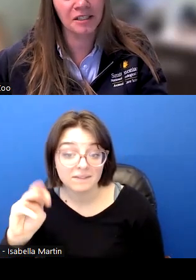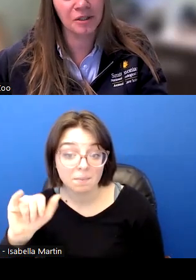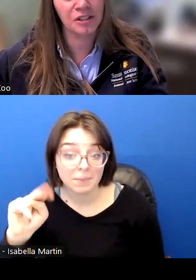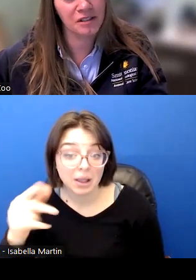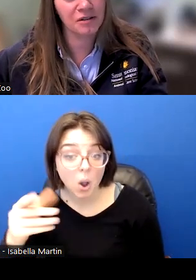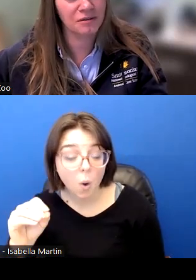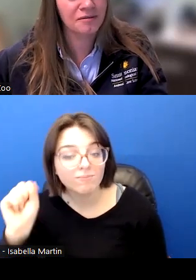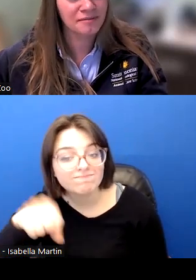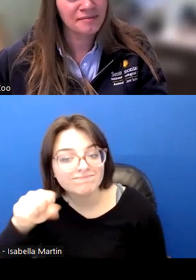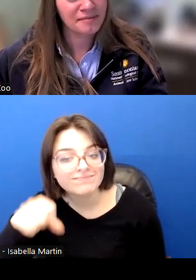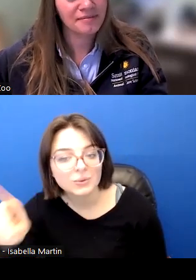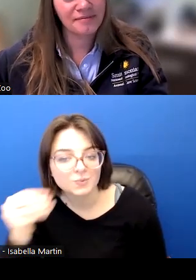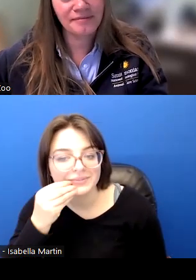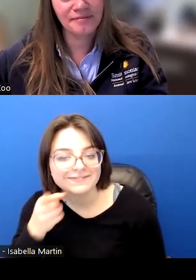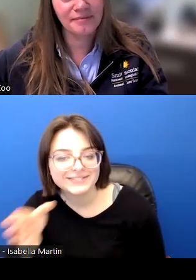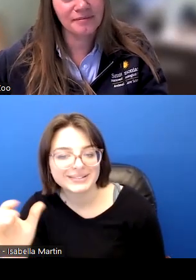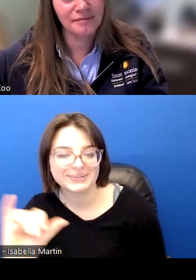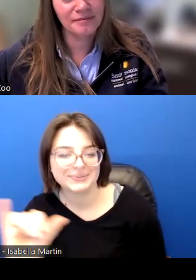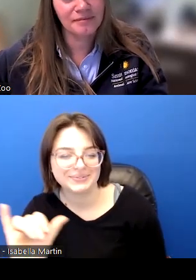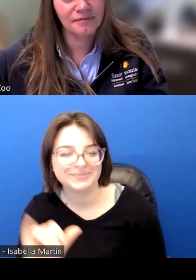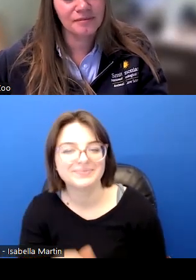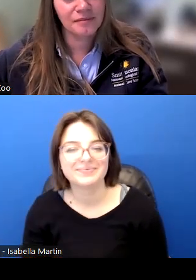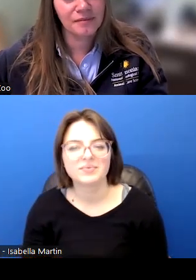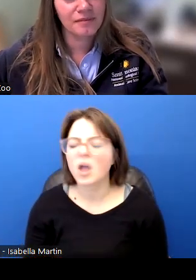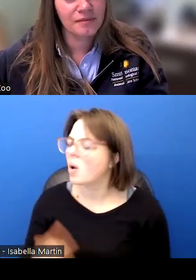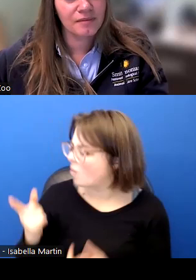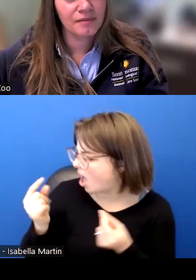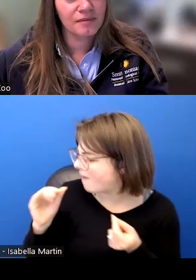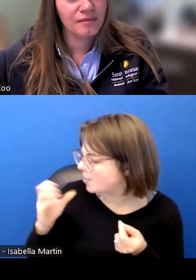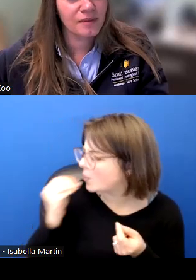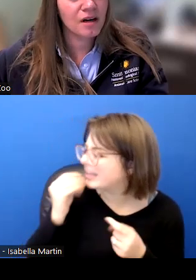species. >>Shellie: Absolutely, what would a flamingo be eating that would be different from this diet?